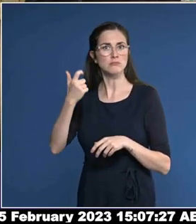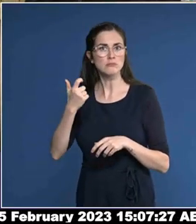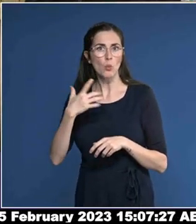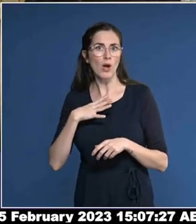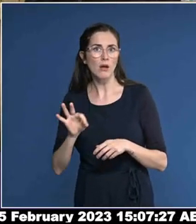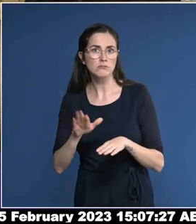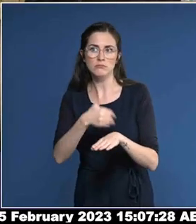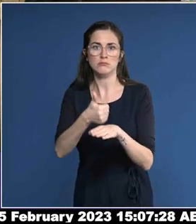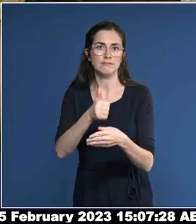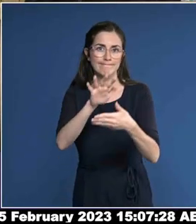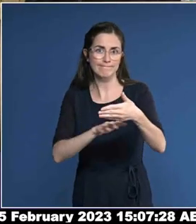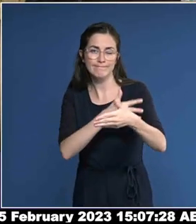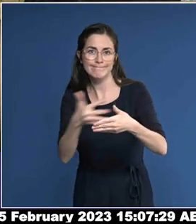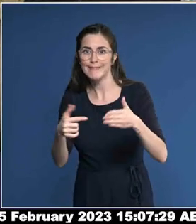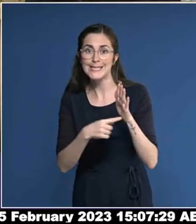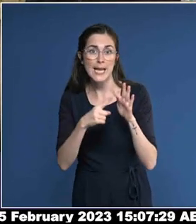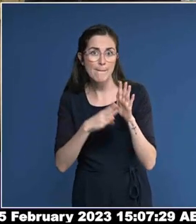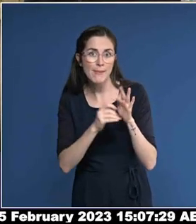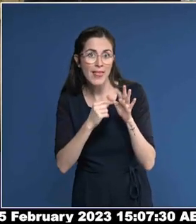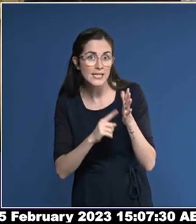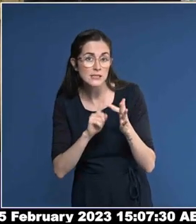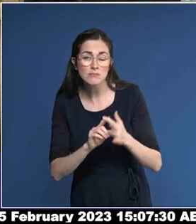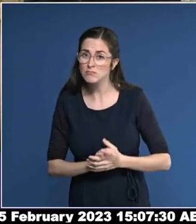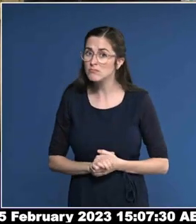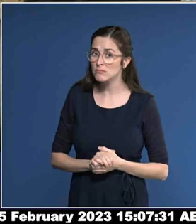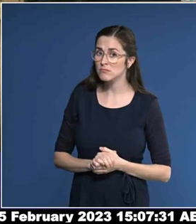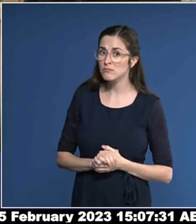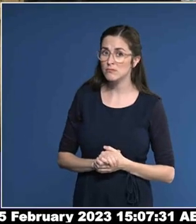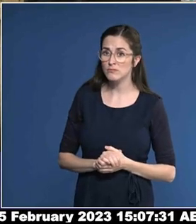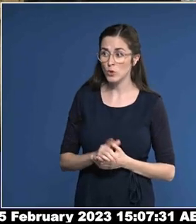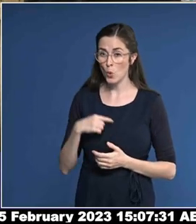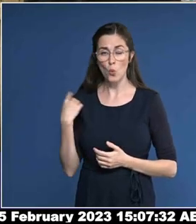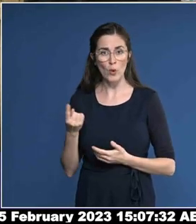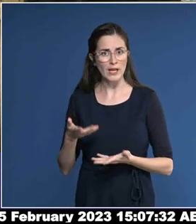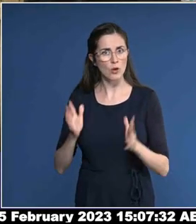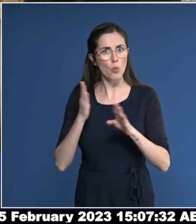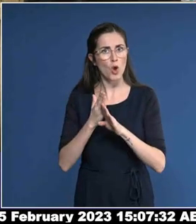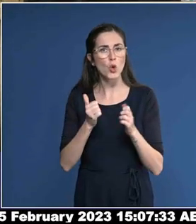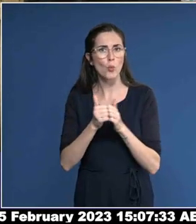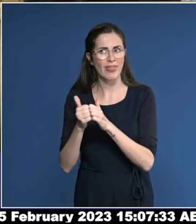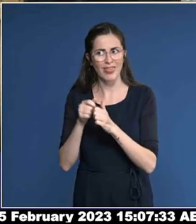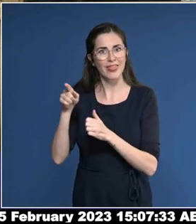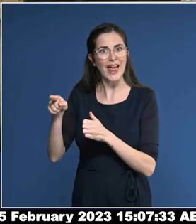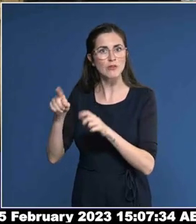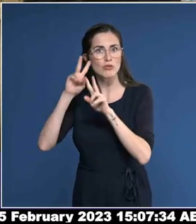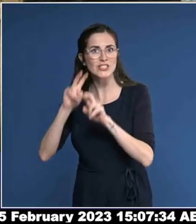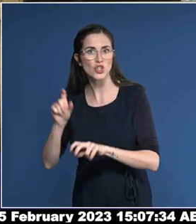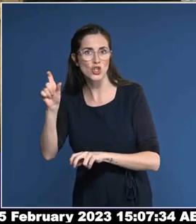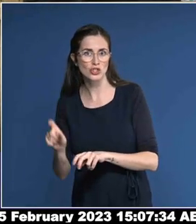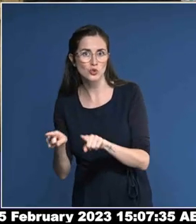I mean, we are fortunate enough to work closely with Professor Bigby and were part of the longitudinal PCAS research.